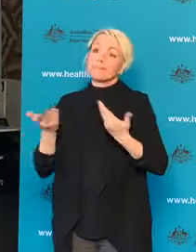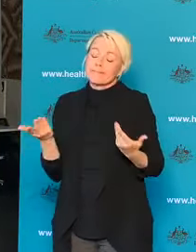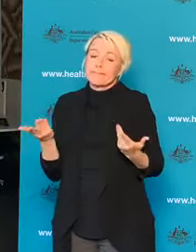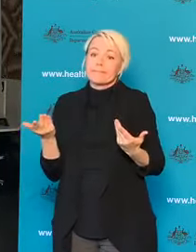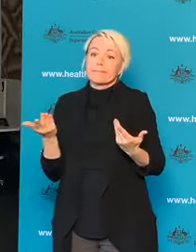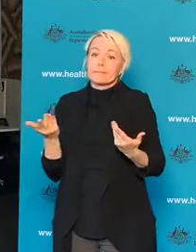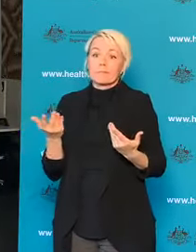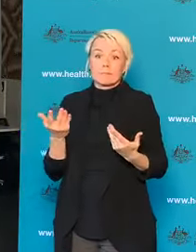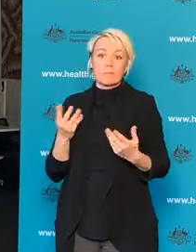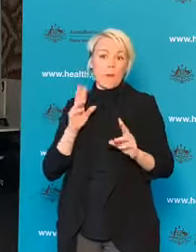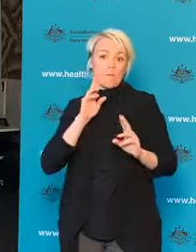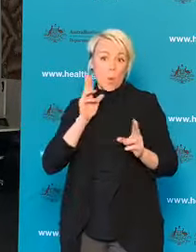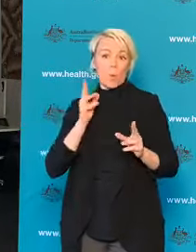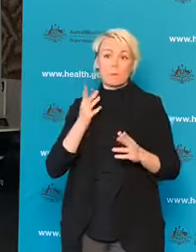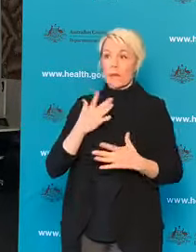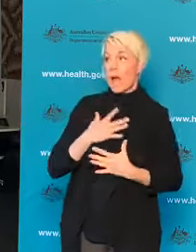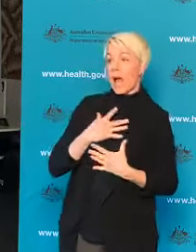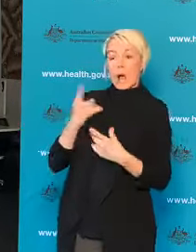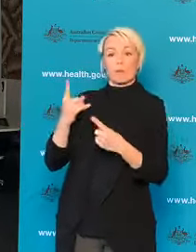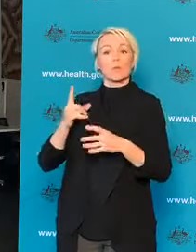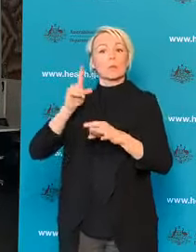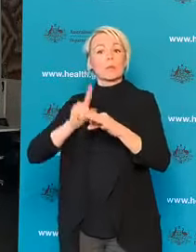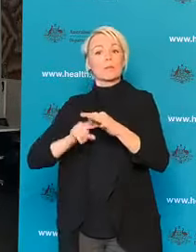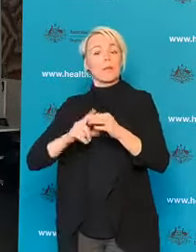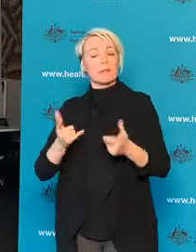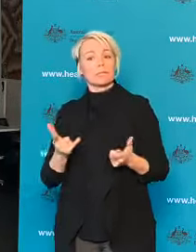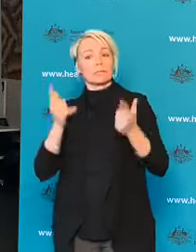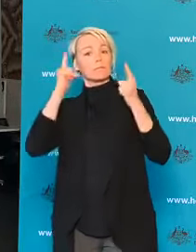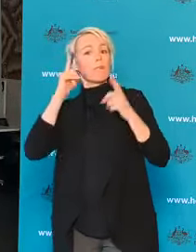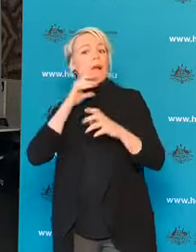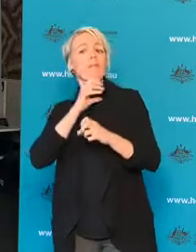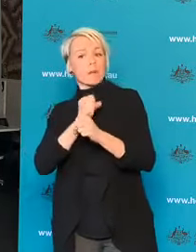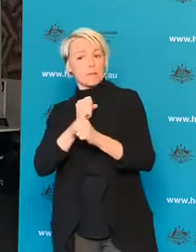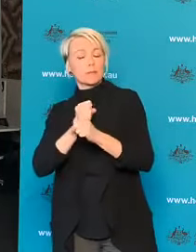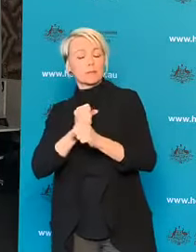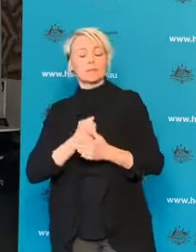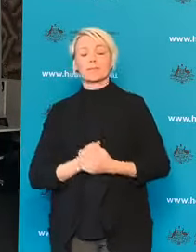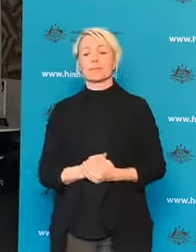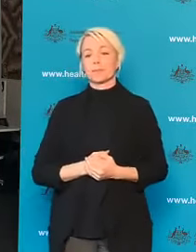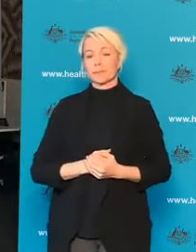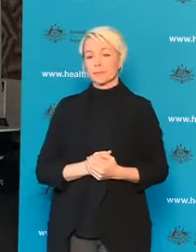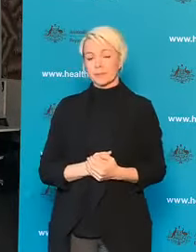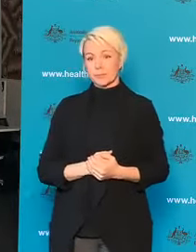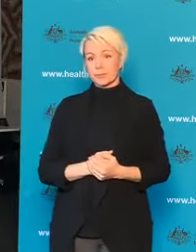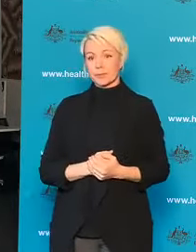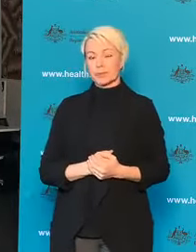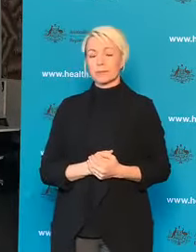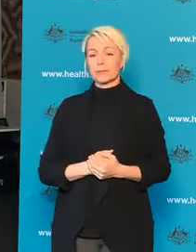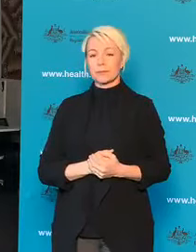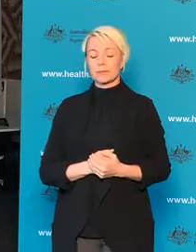a decision for the Queensland Government. At the moment we are certainly seeing a